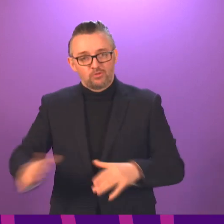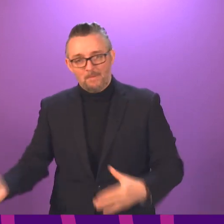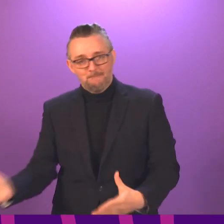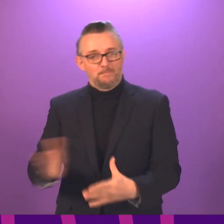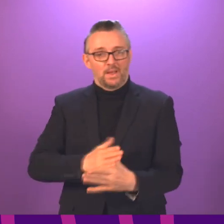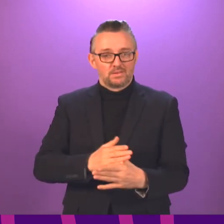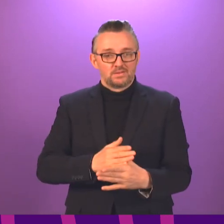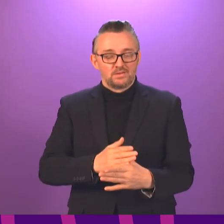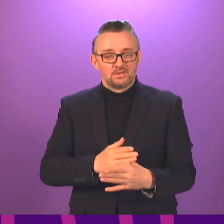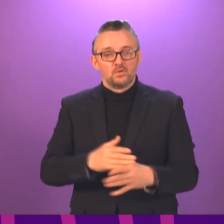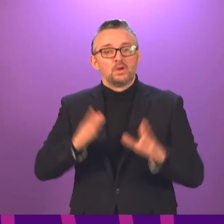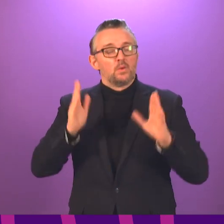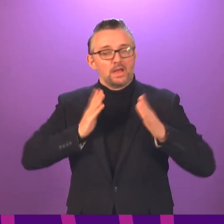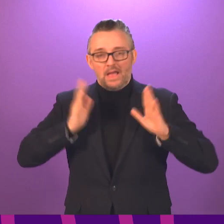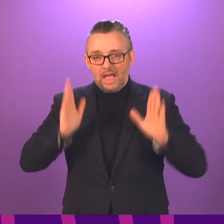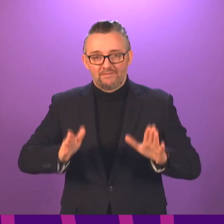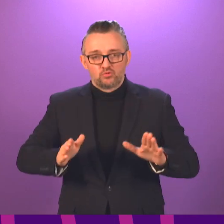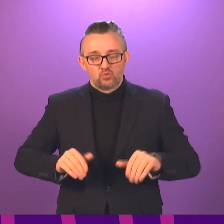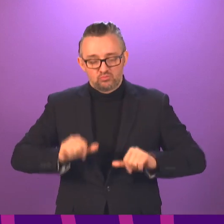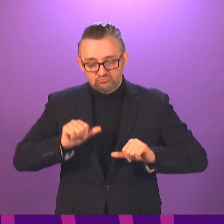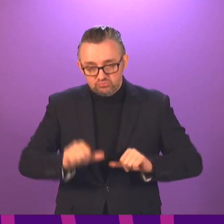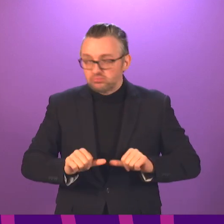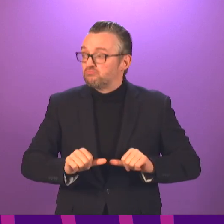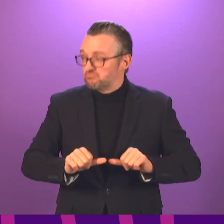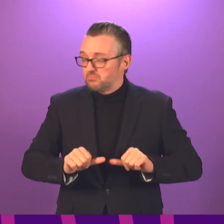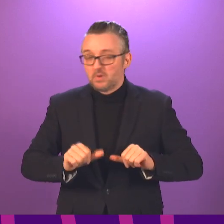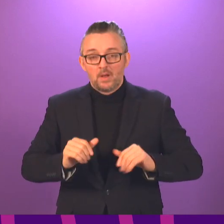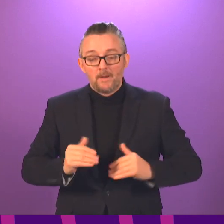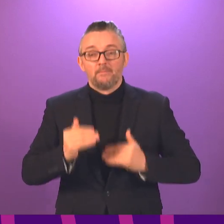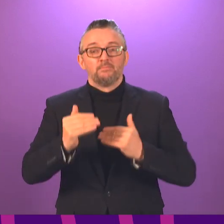have to do that in a phased way to make it safe. We listen very carefully to the views